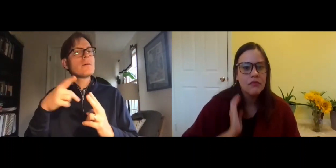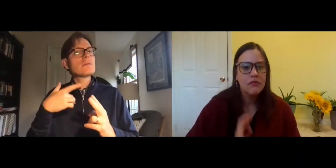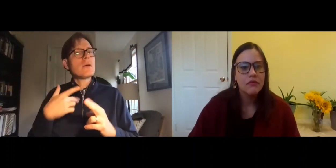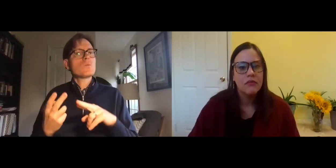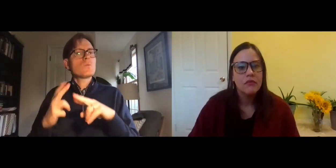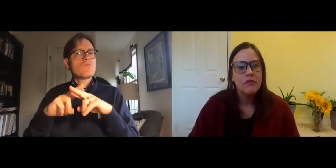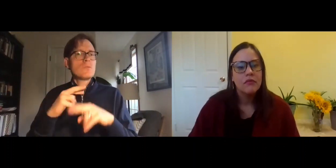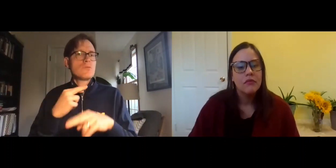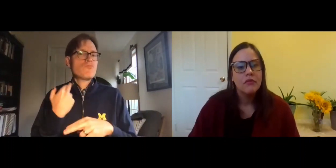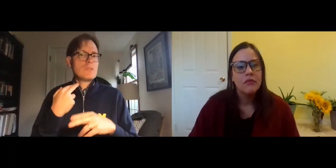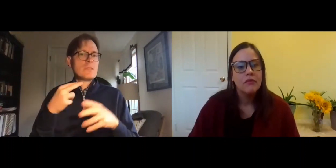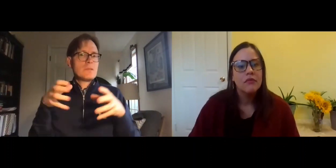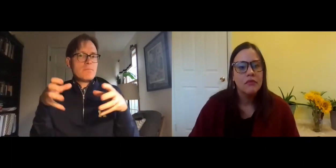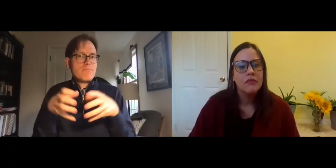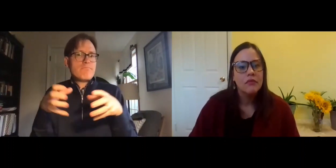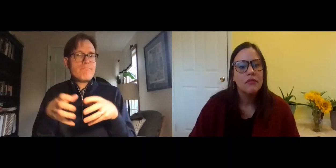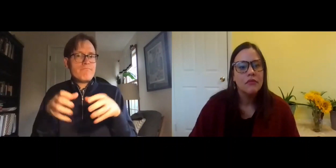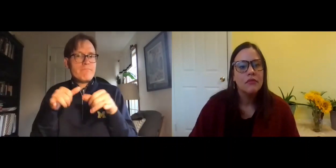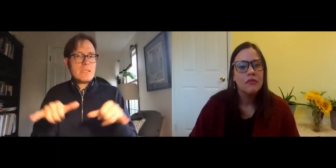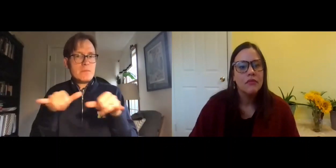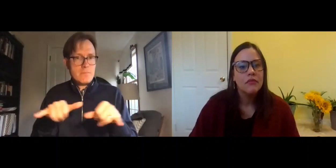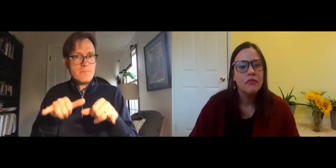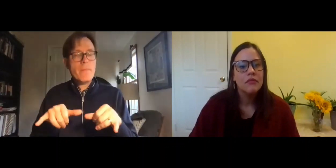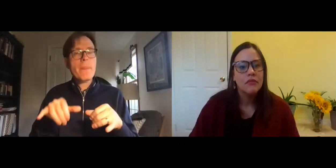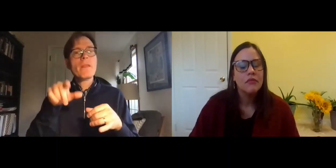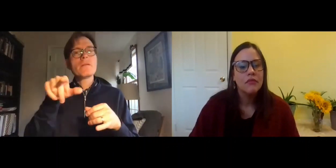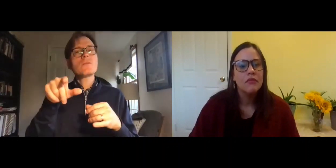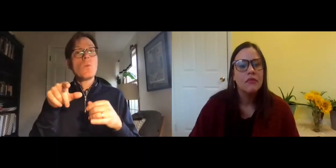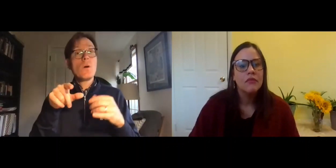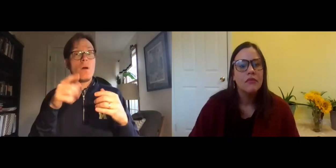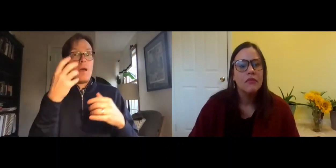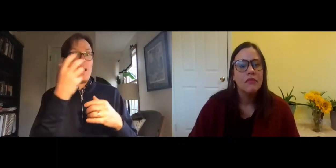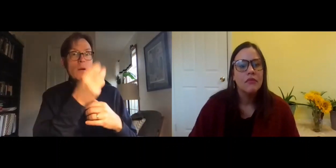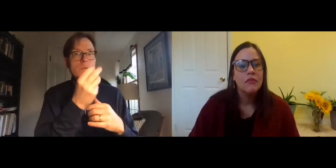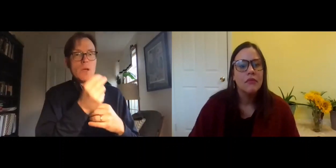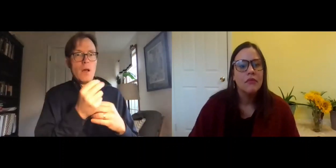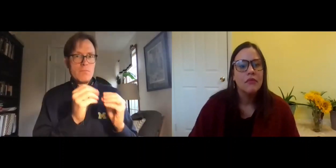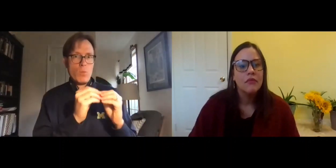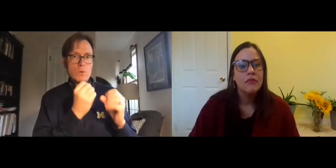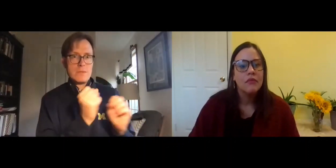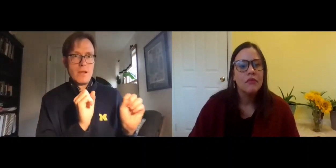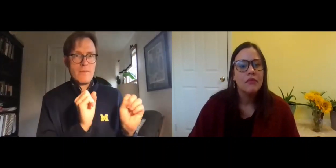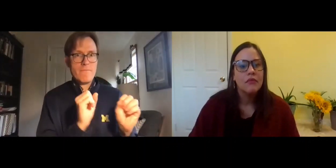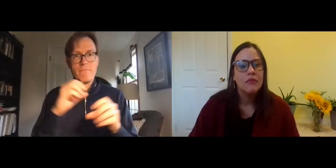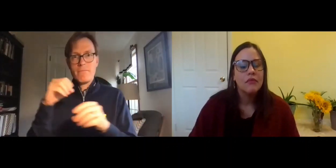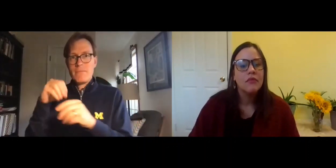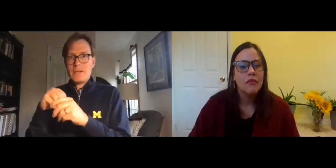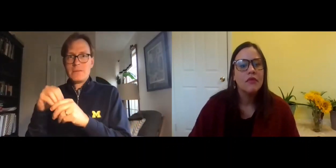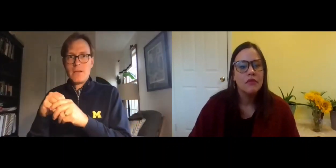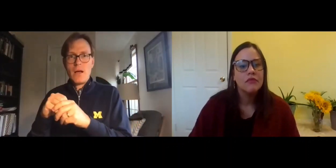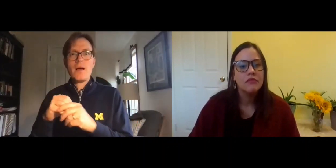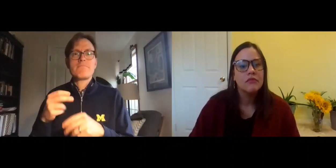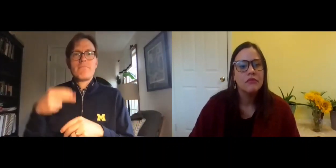And if there's an air conditioning unit running, that increases the risk too because it's moving